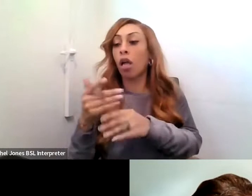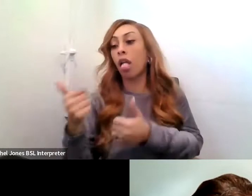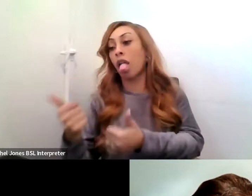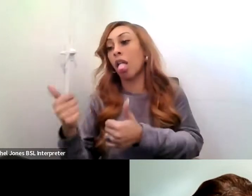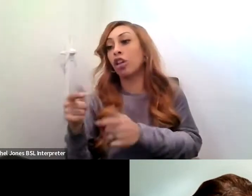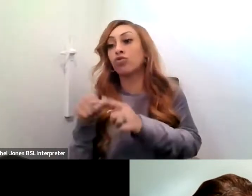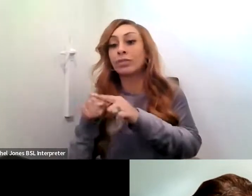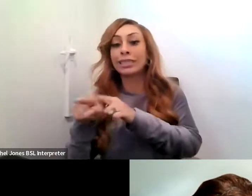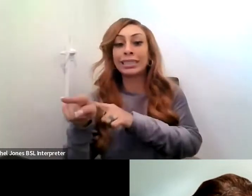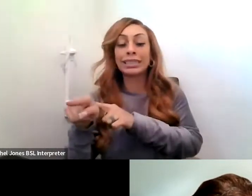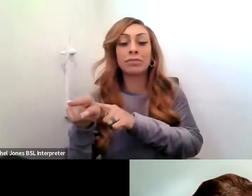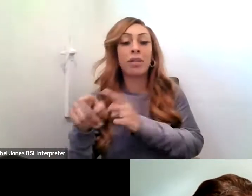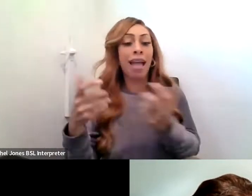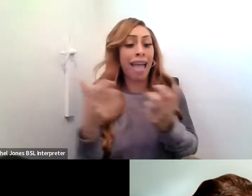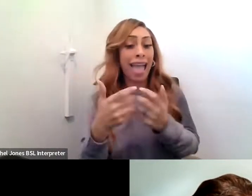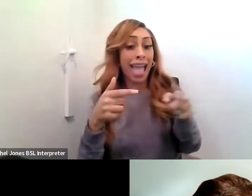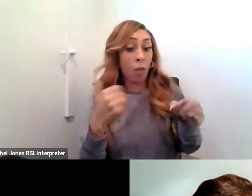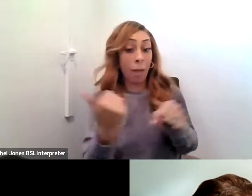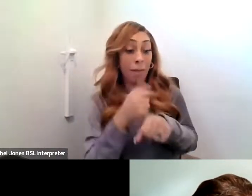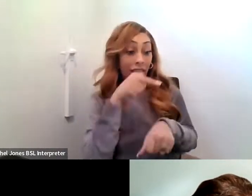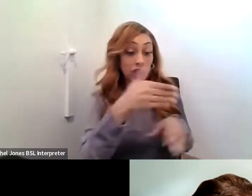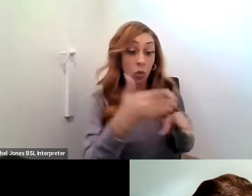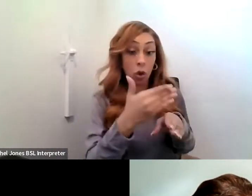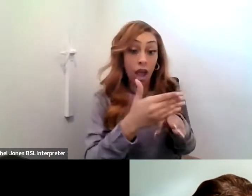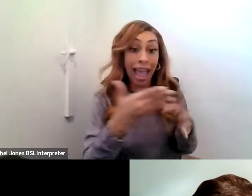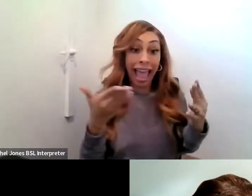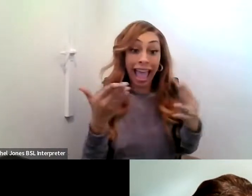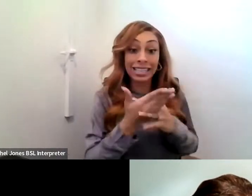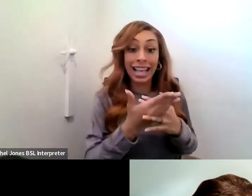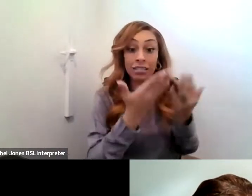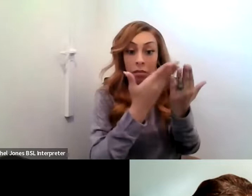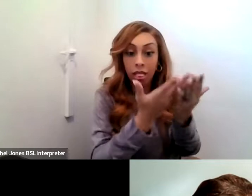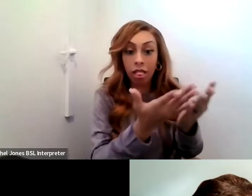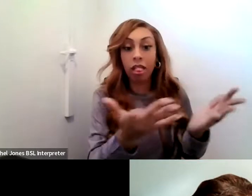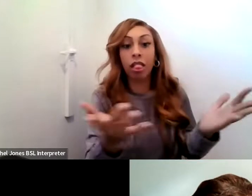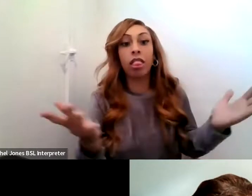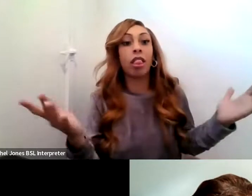you're thinking: how can I make this work accessible in a digital manner?